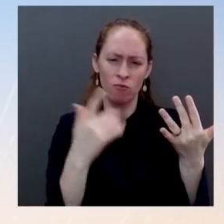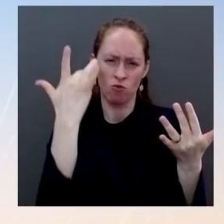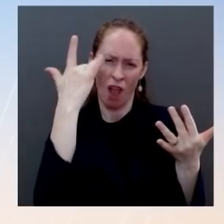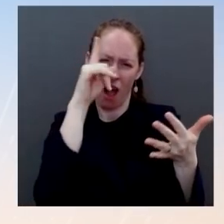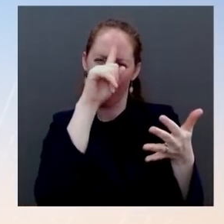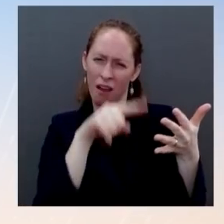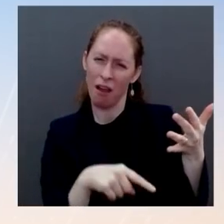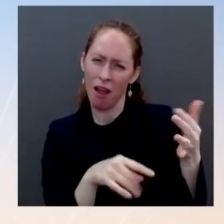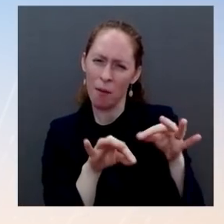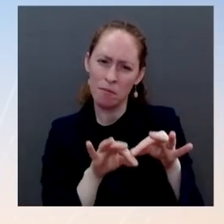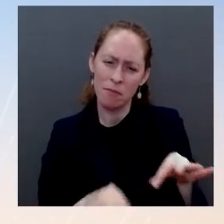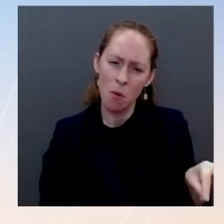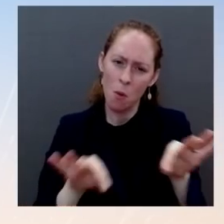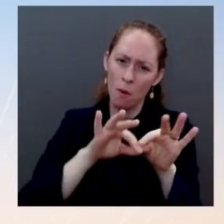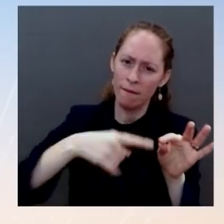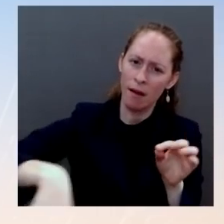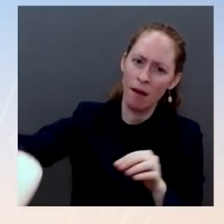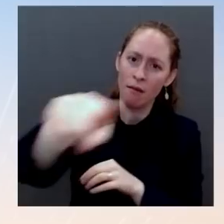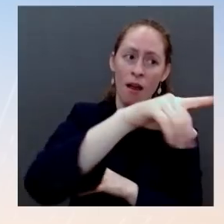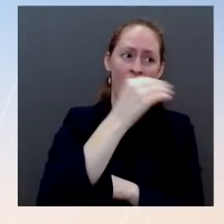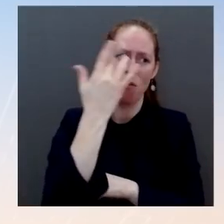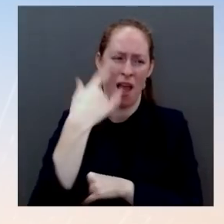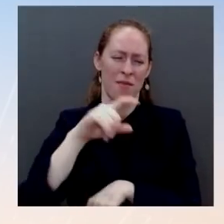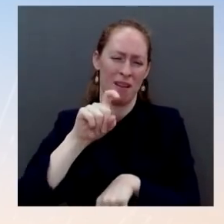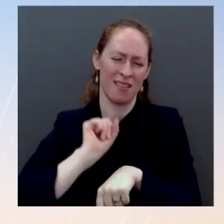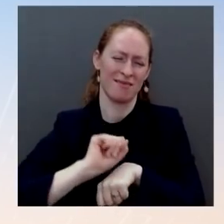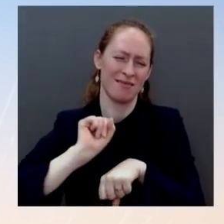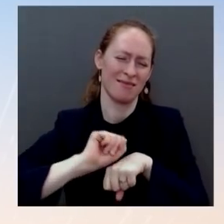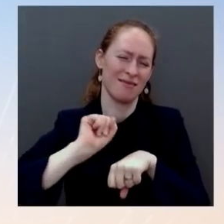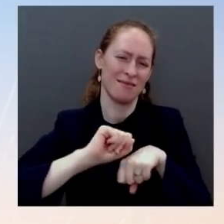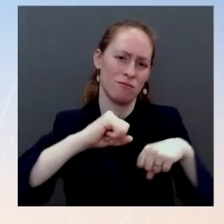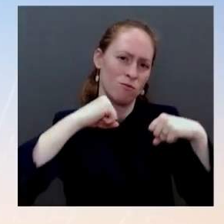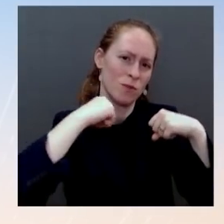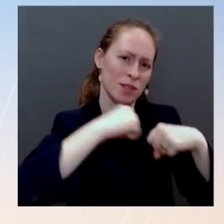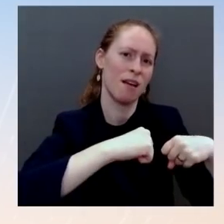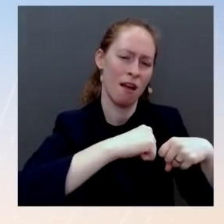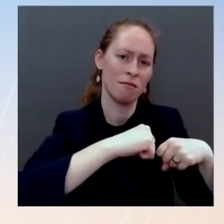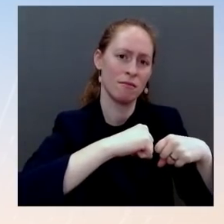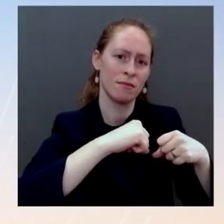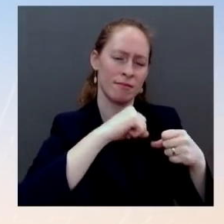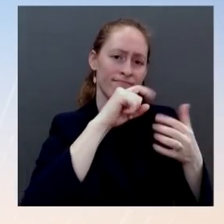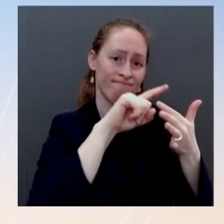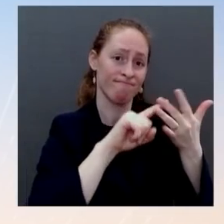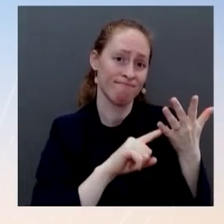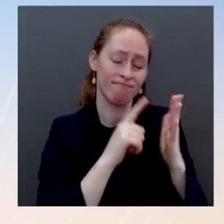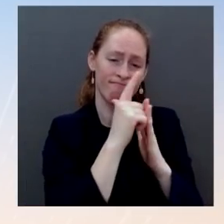And he also wants to, of course, restore the Senate working -- which is not happening right now,